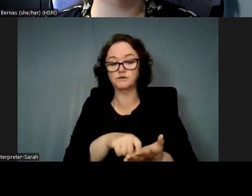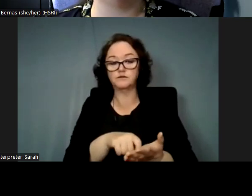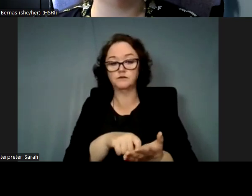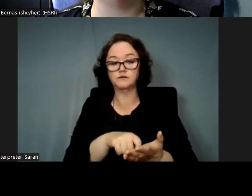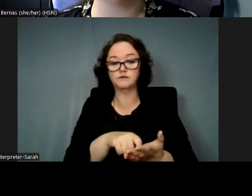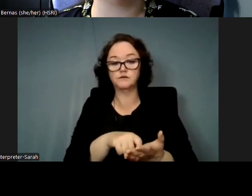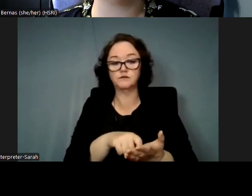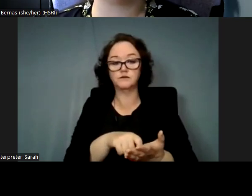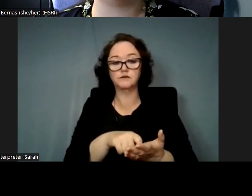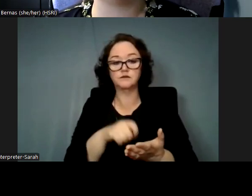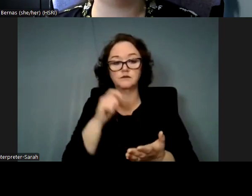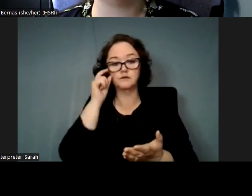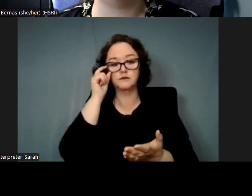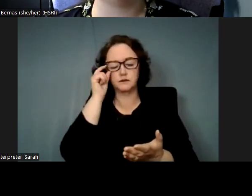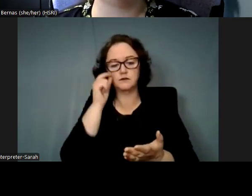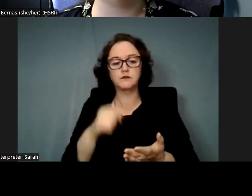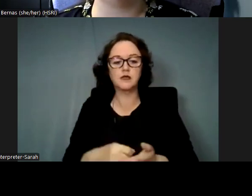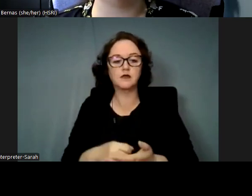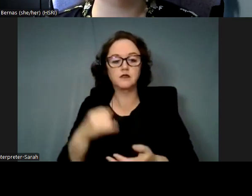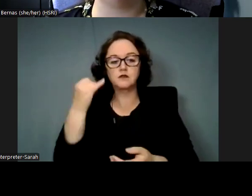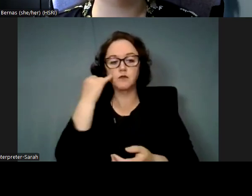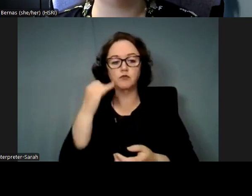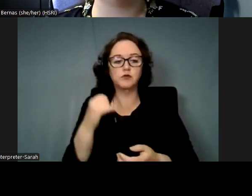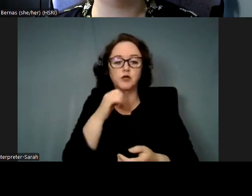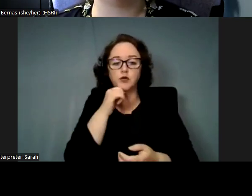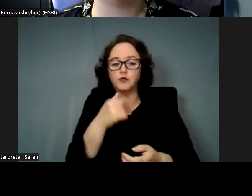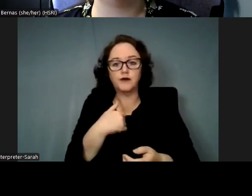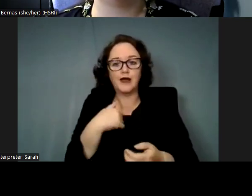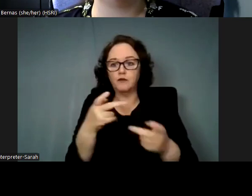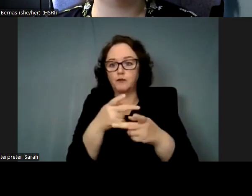and community-based services don't necessarily―I mean, you